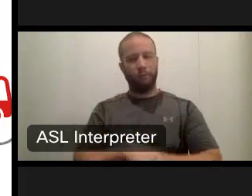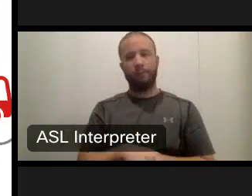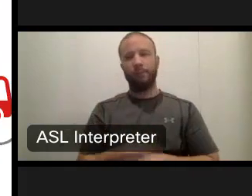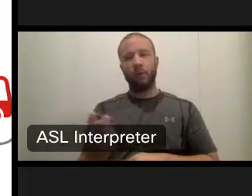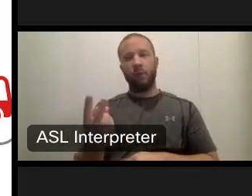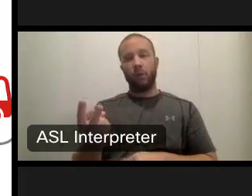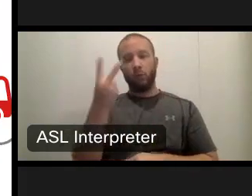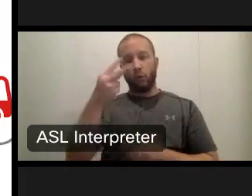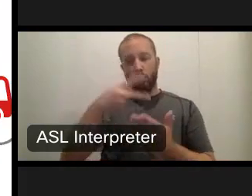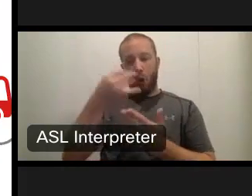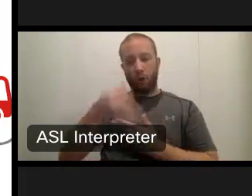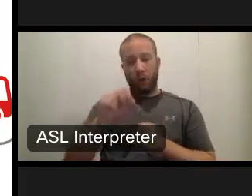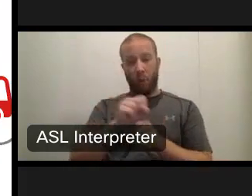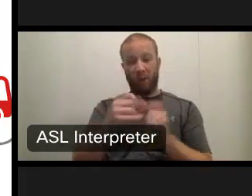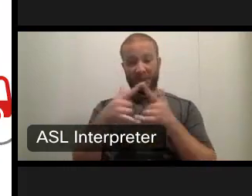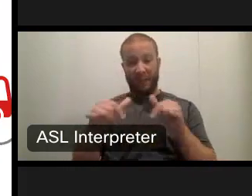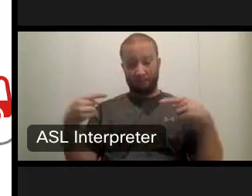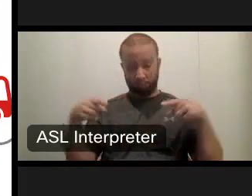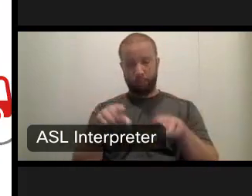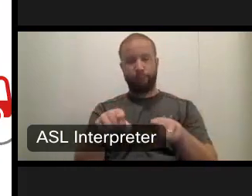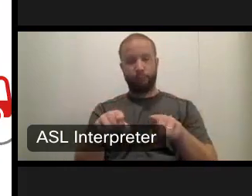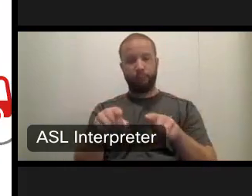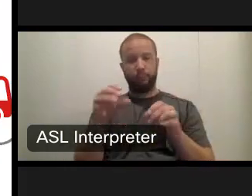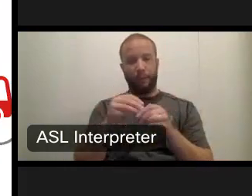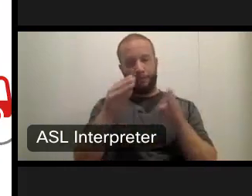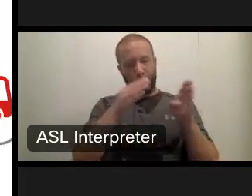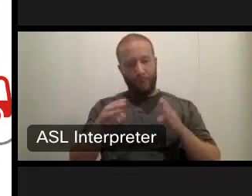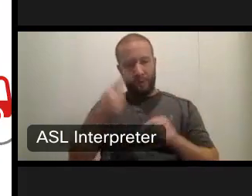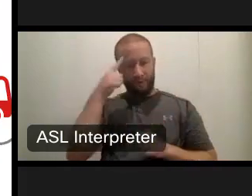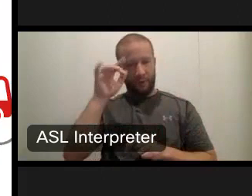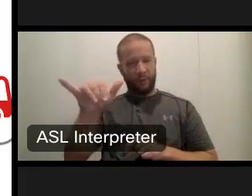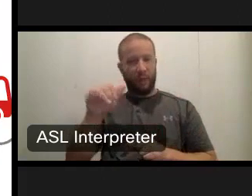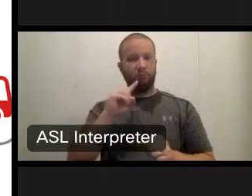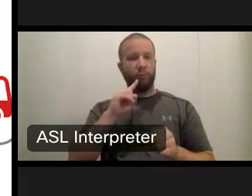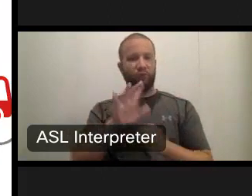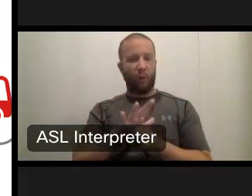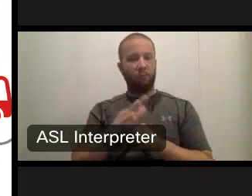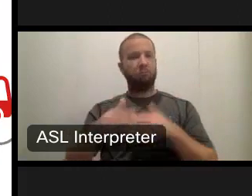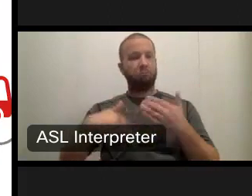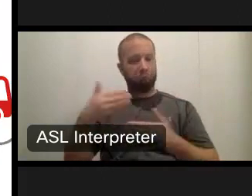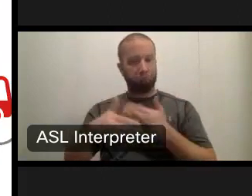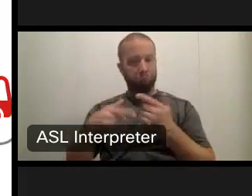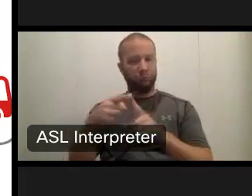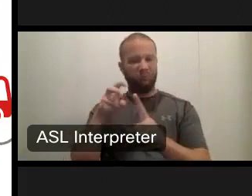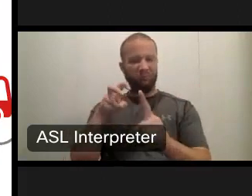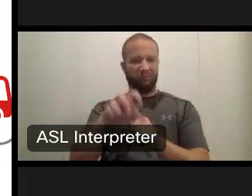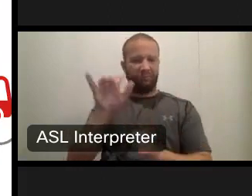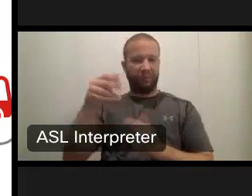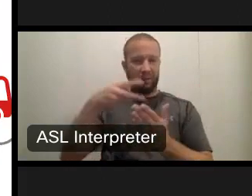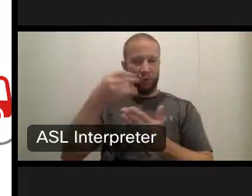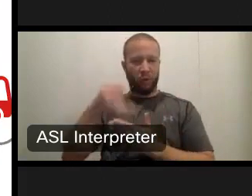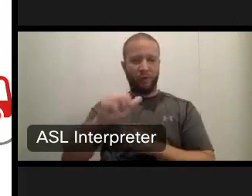side by side that are happening in preparation to the implementation of a route in Word seven